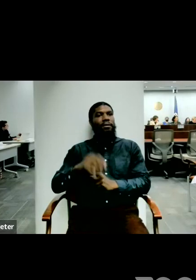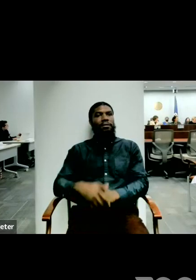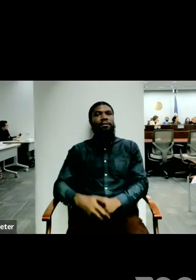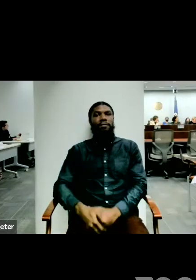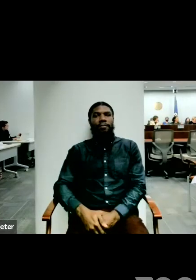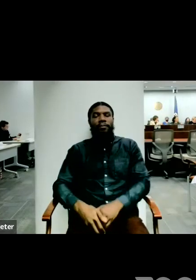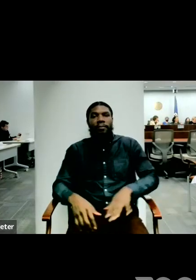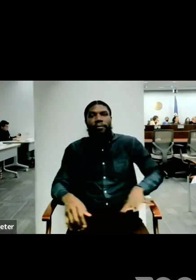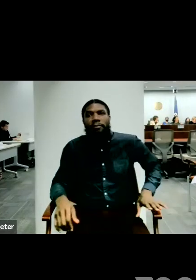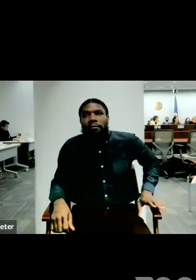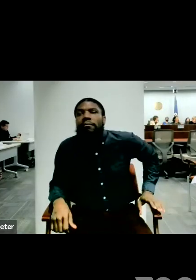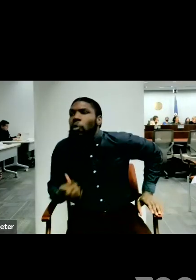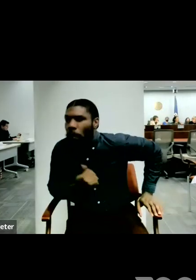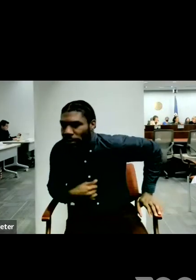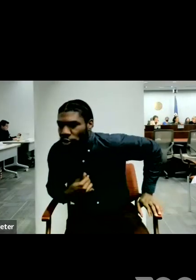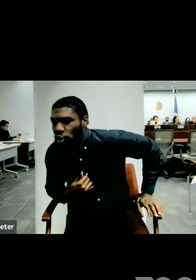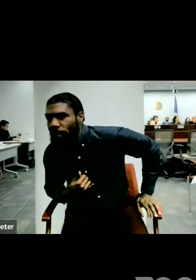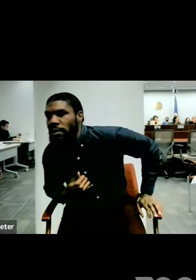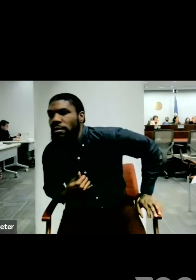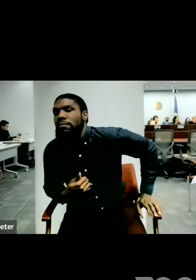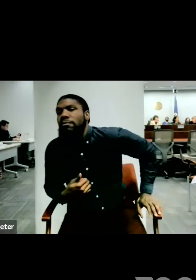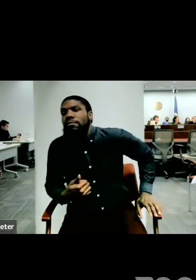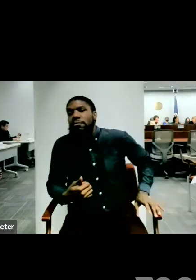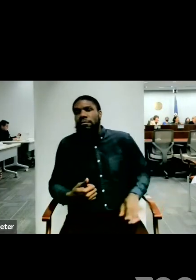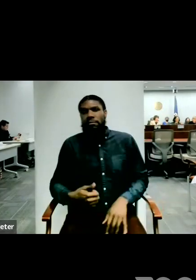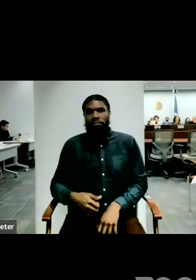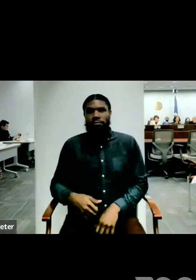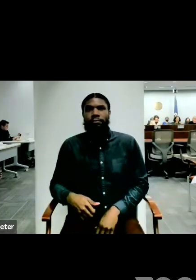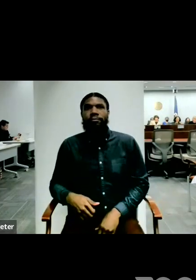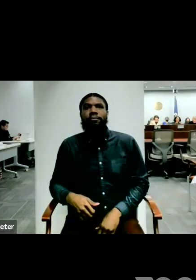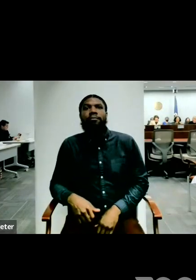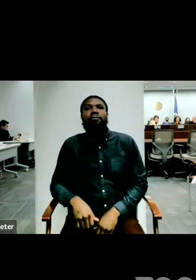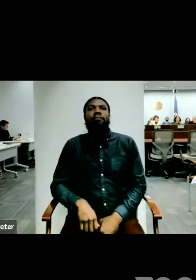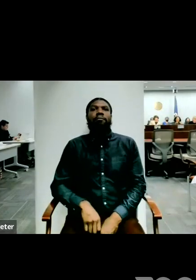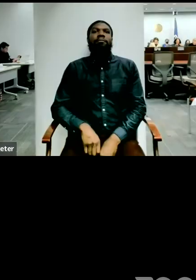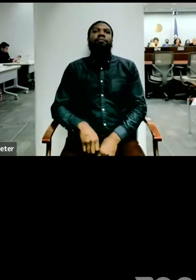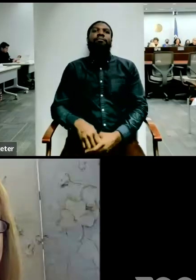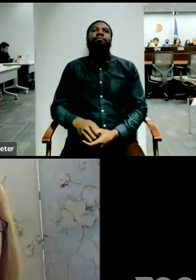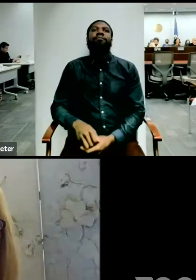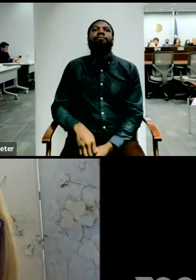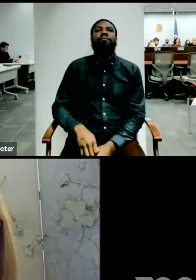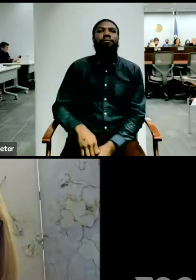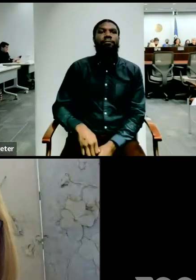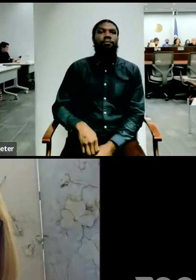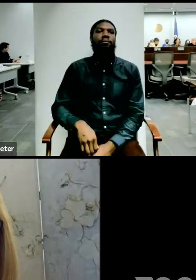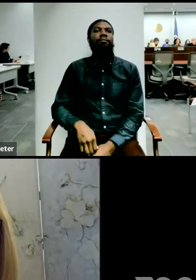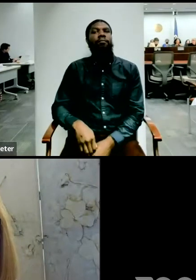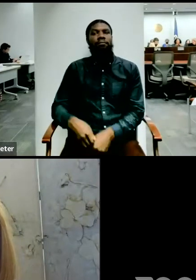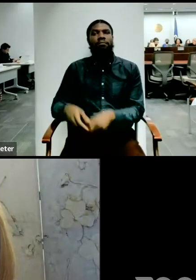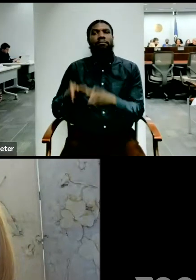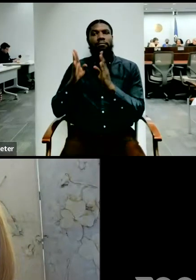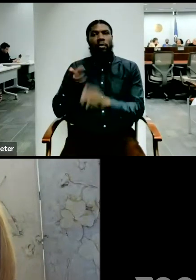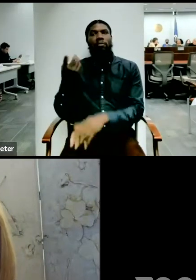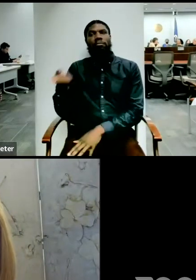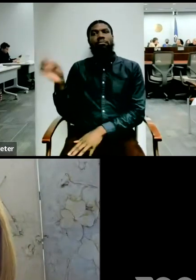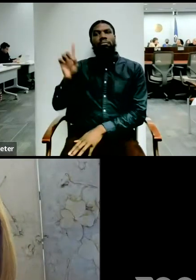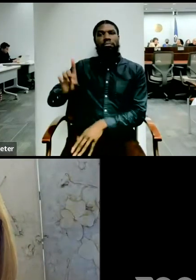Oh, I'm sorry, I apologize is Eve Hill will have her opening statement and she is recognized for five.